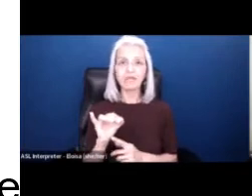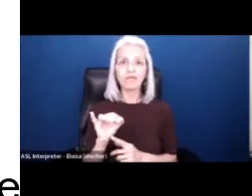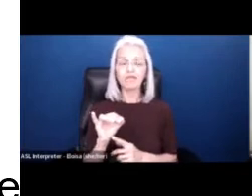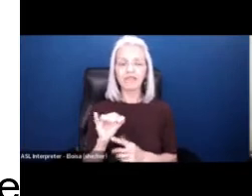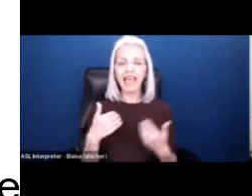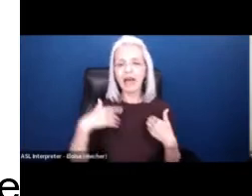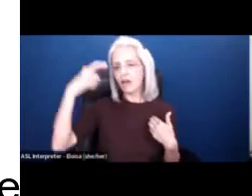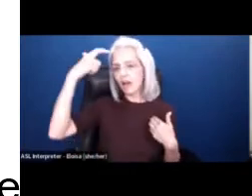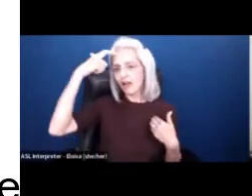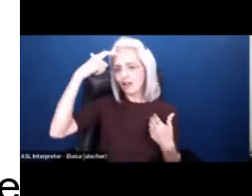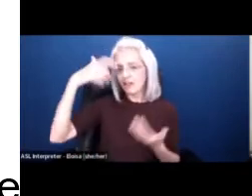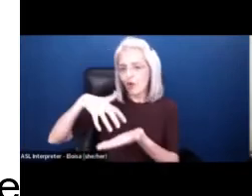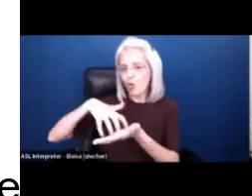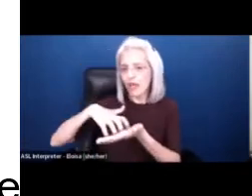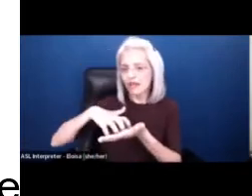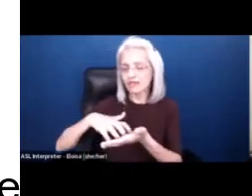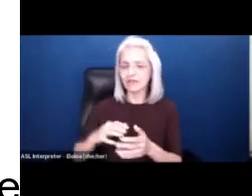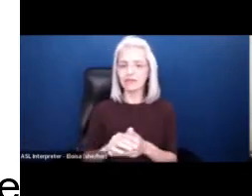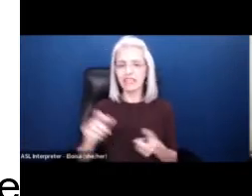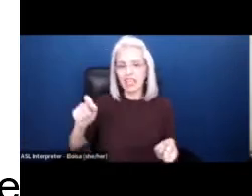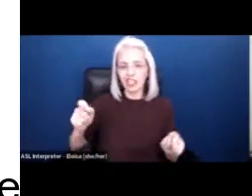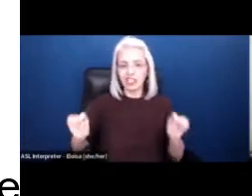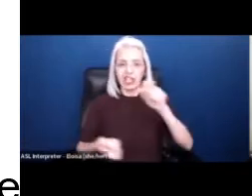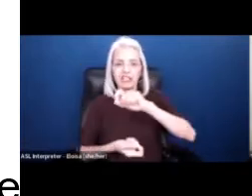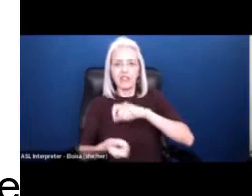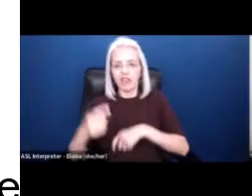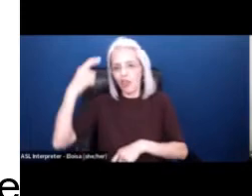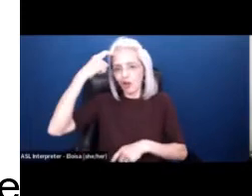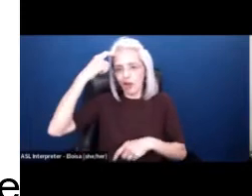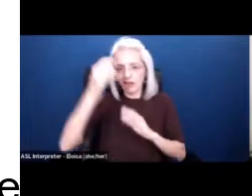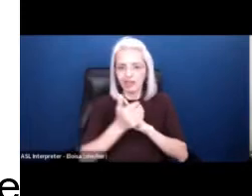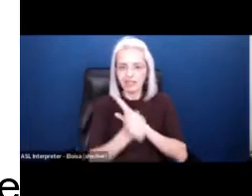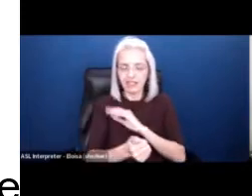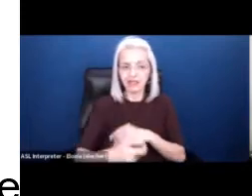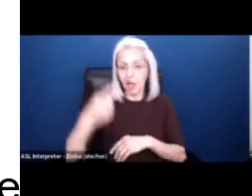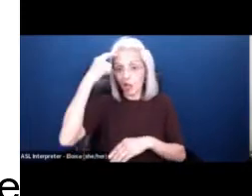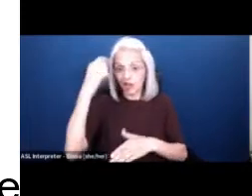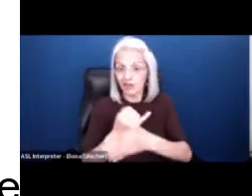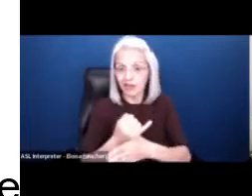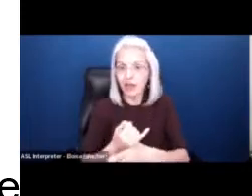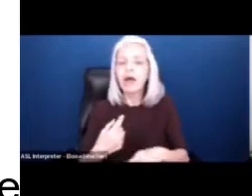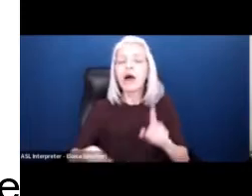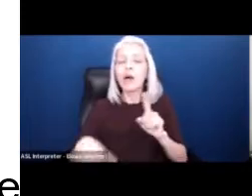weaknesses, changes in their cognitive skills, cognitive impairments, and also reduced self awareness all of which